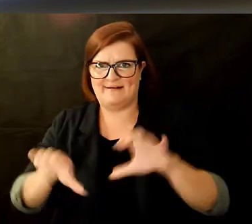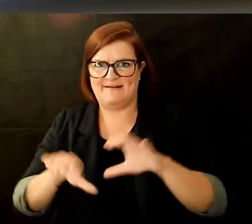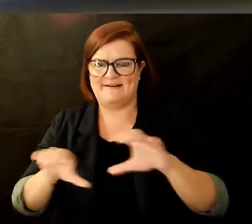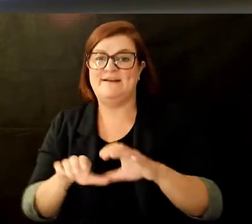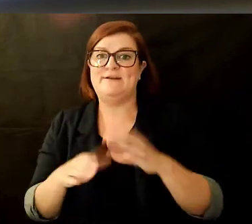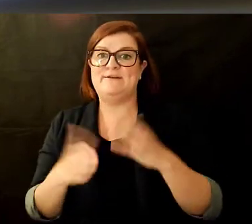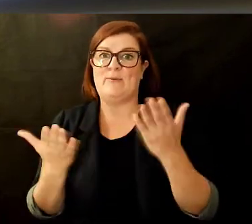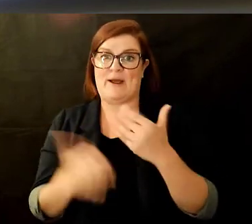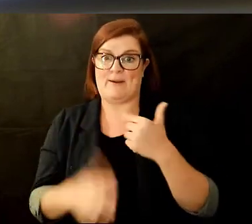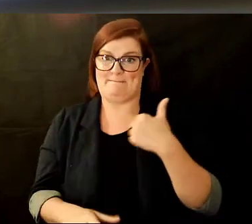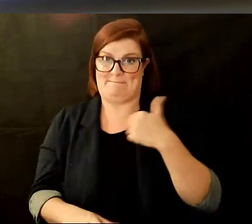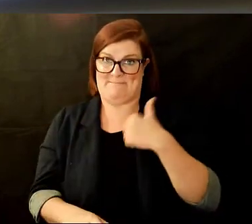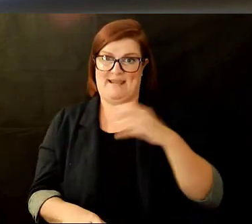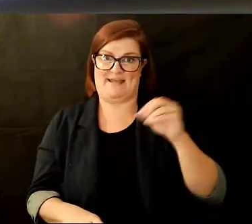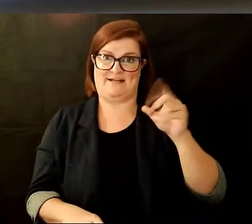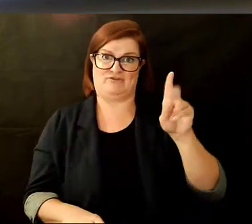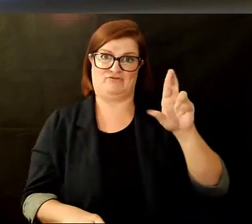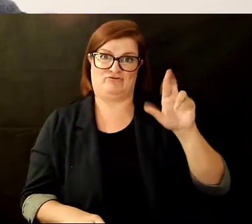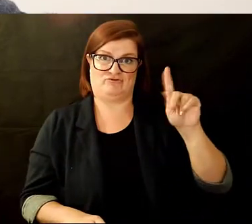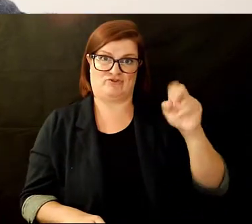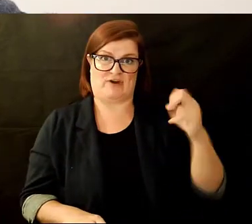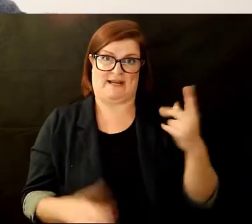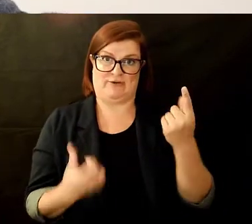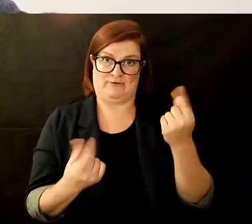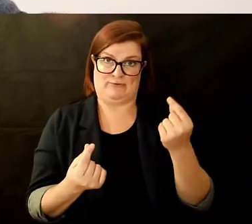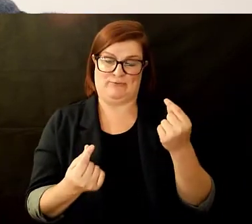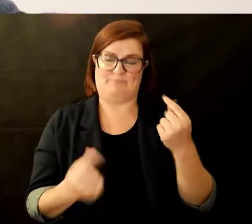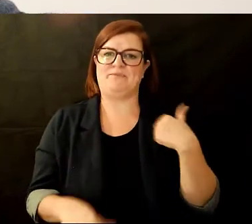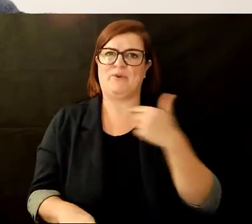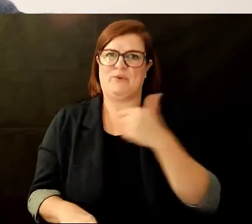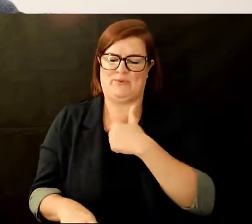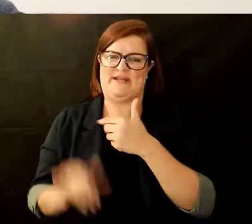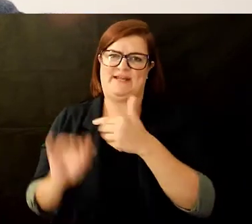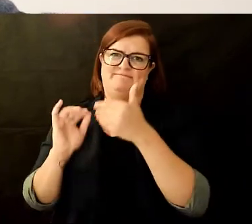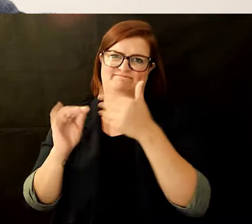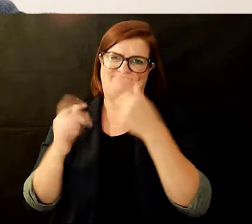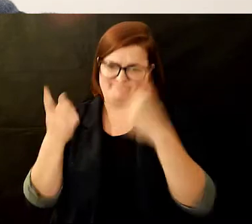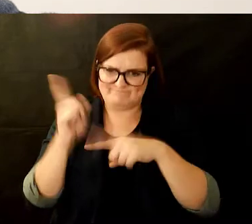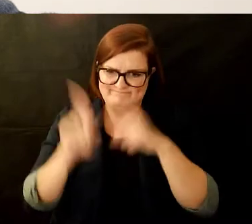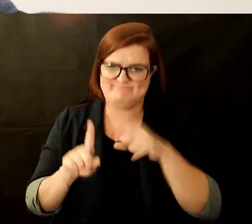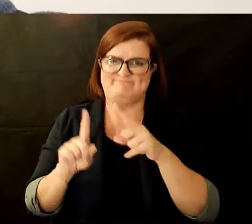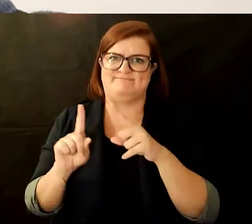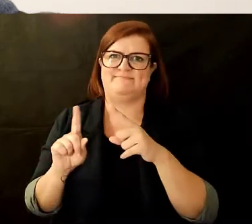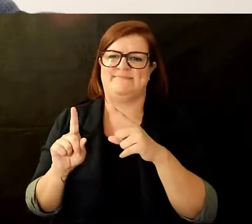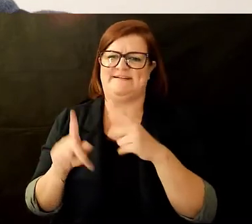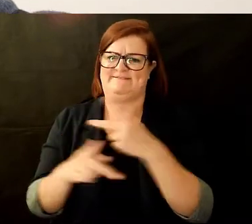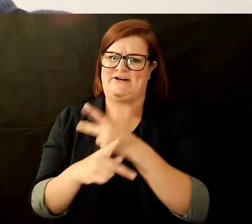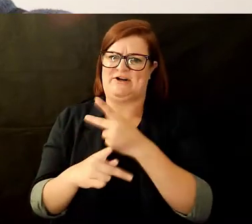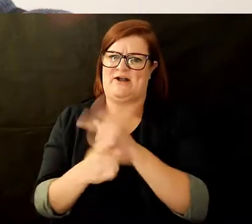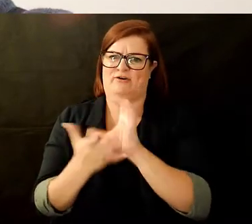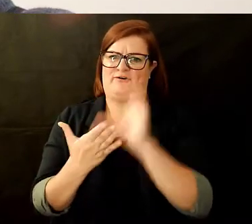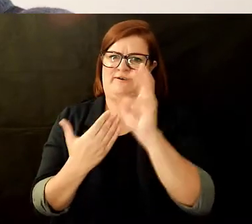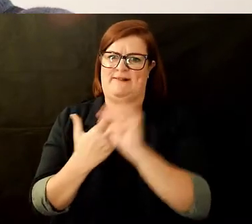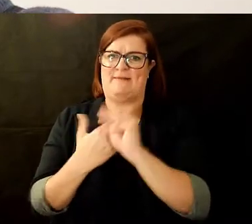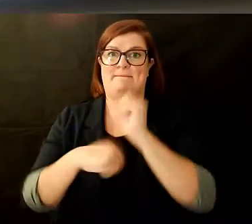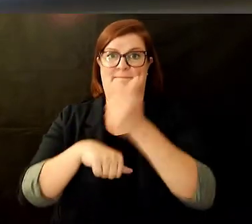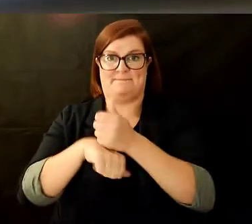So what Drake and I, my co-supervisor did, is we came together, we collaborated on curriculum that can be online-based,